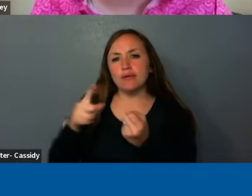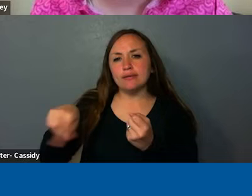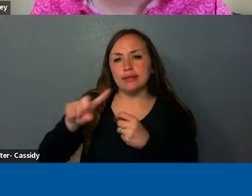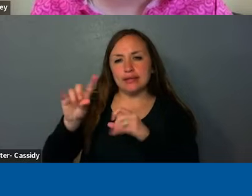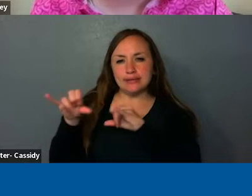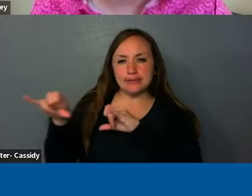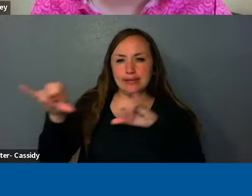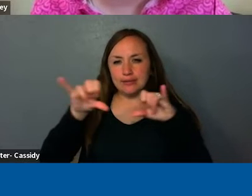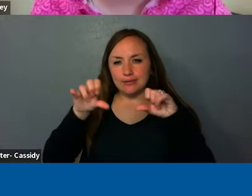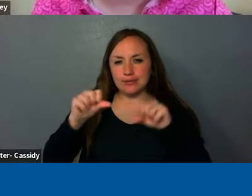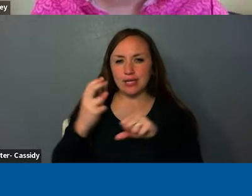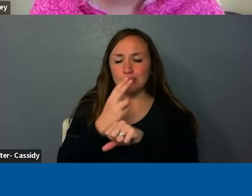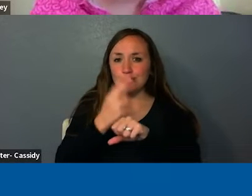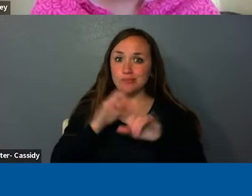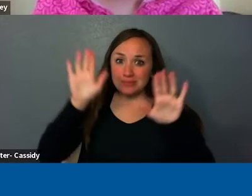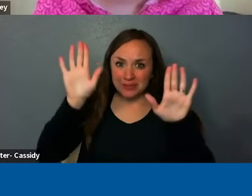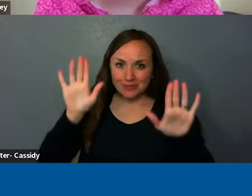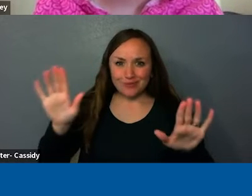You can use it, it's great, it's lovely, it's wonderful.